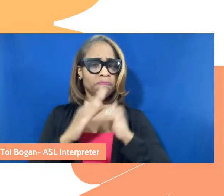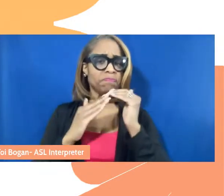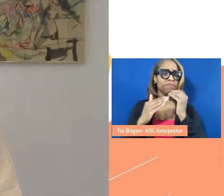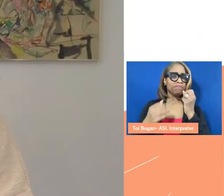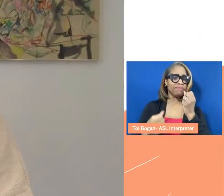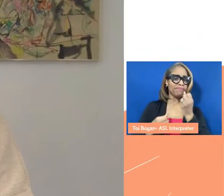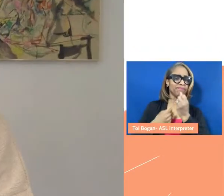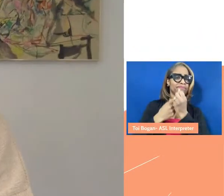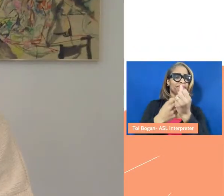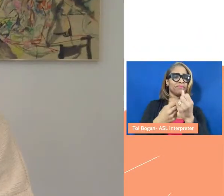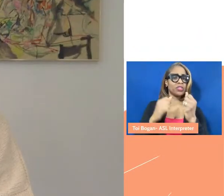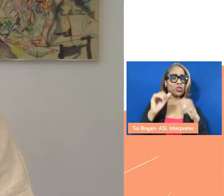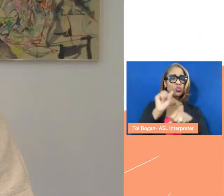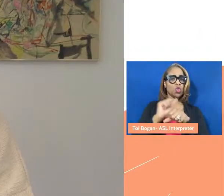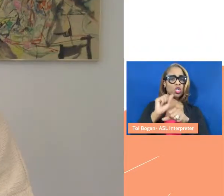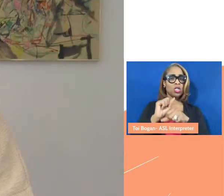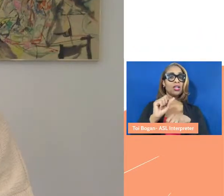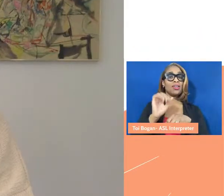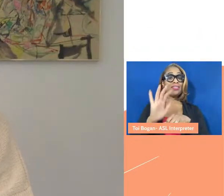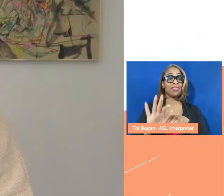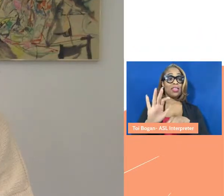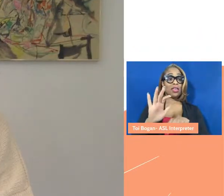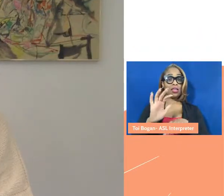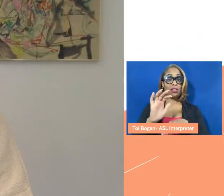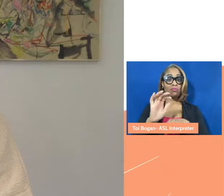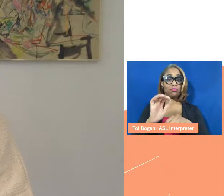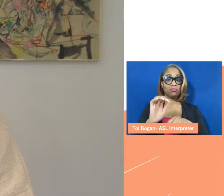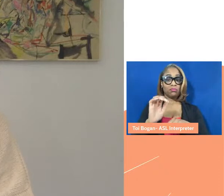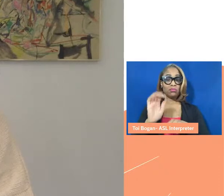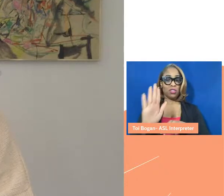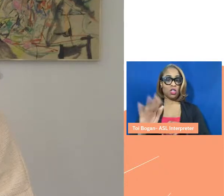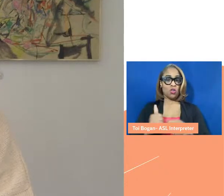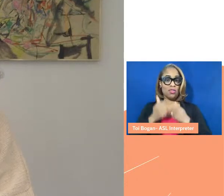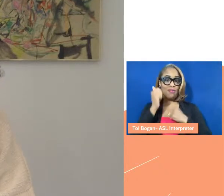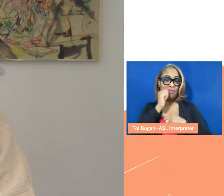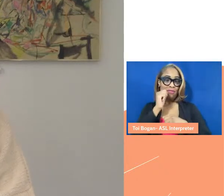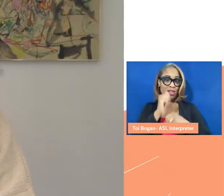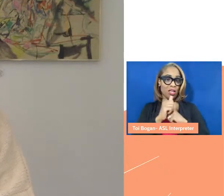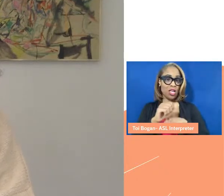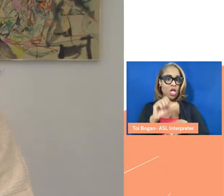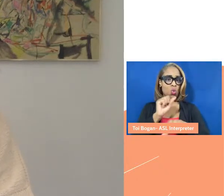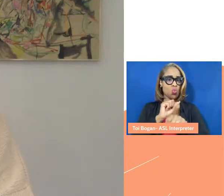daily. And that facilitates a deeper inquiry into what care looks like in practice.